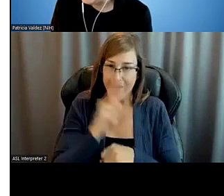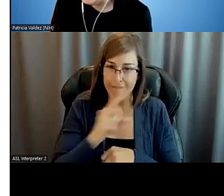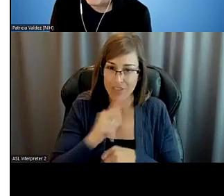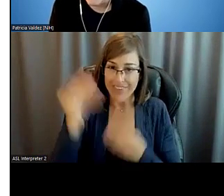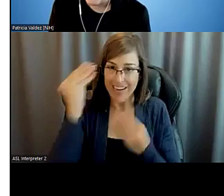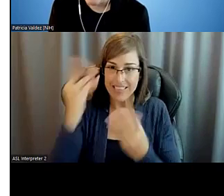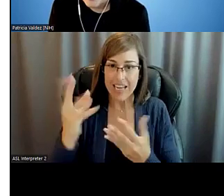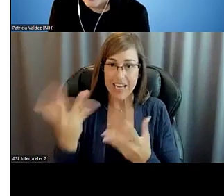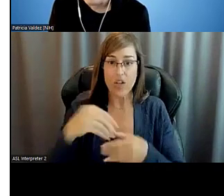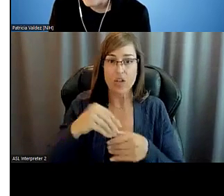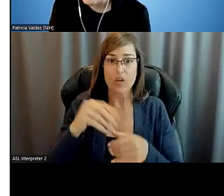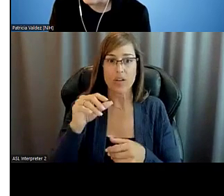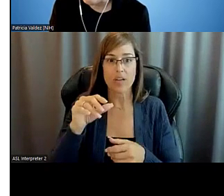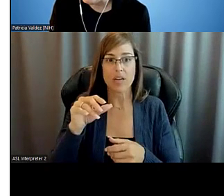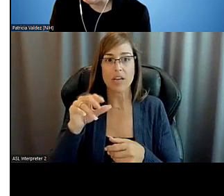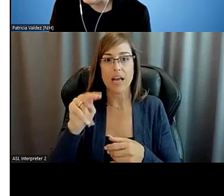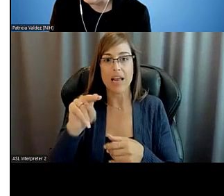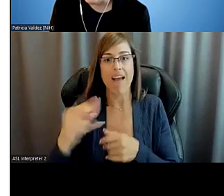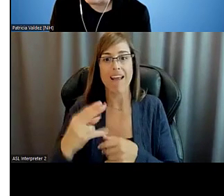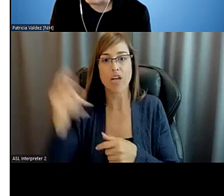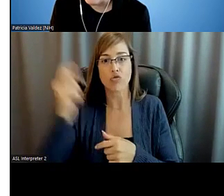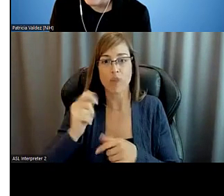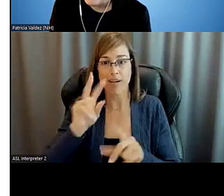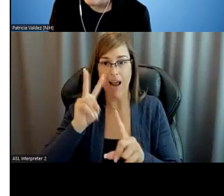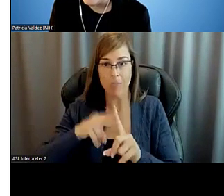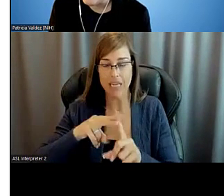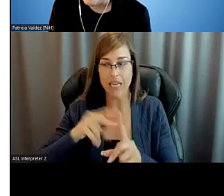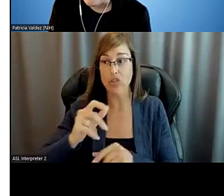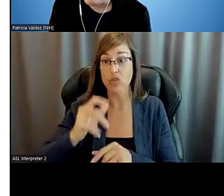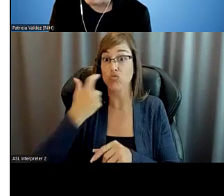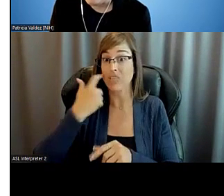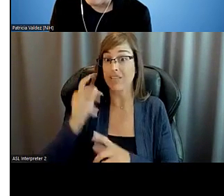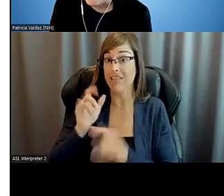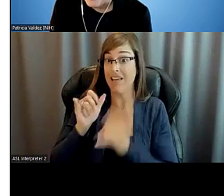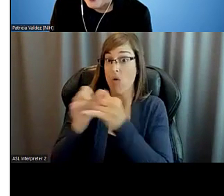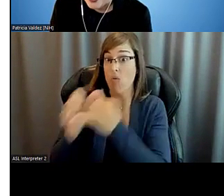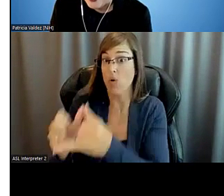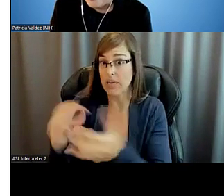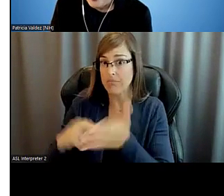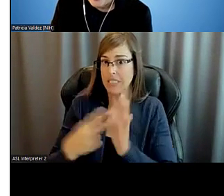in an NIH grant application that was recently awarded, that's something that we want to know.